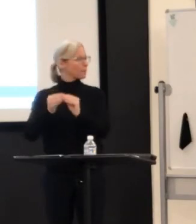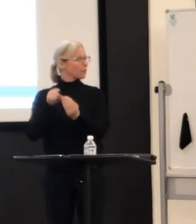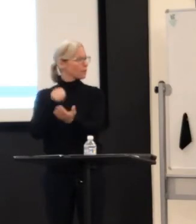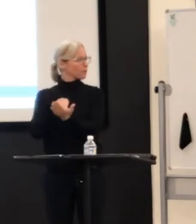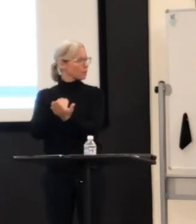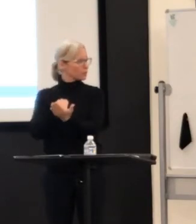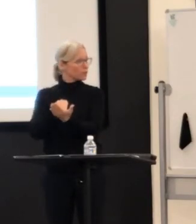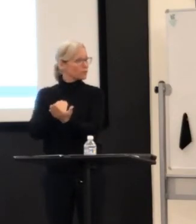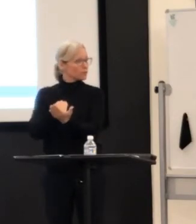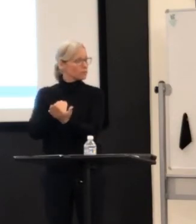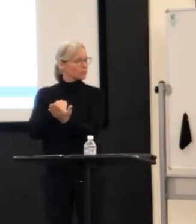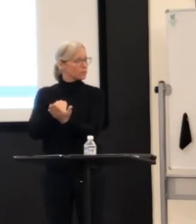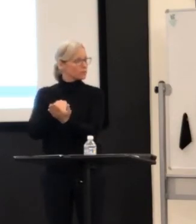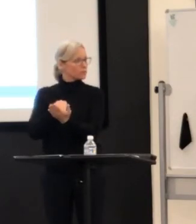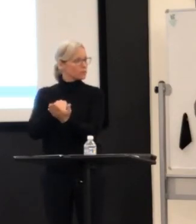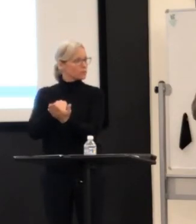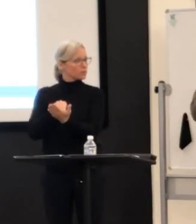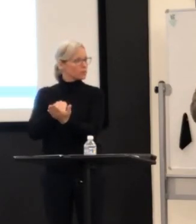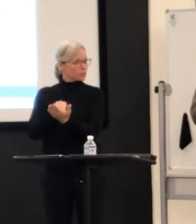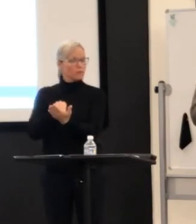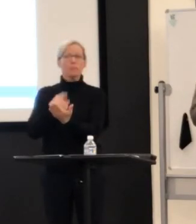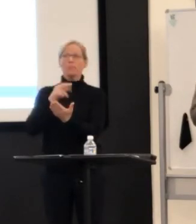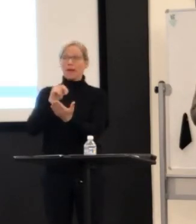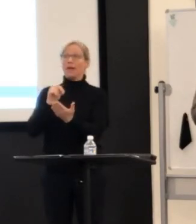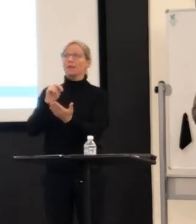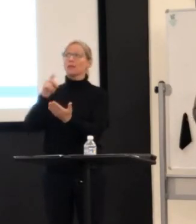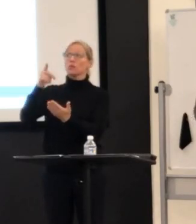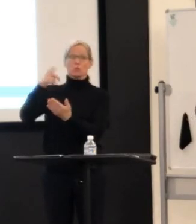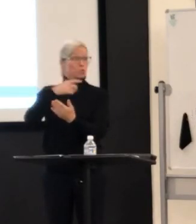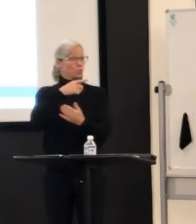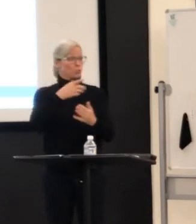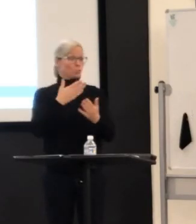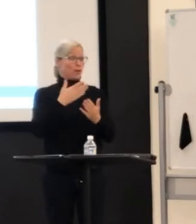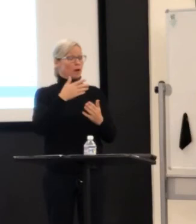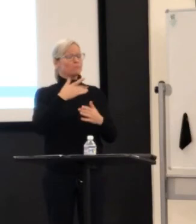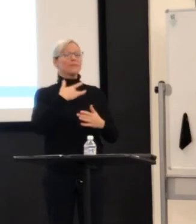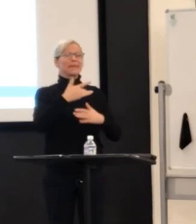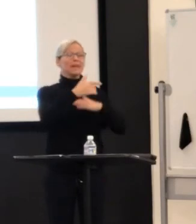in which you received funding that the federal government will get the right to use the invention.